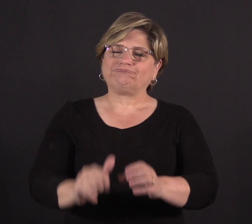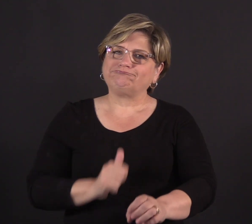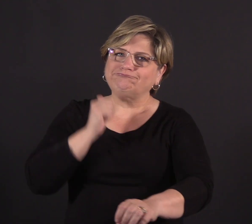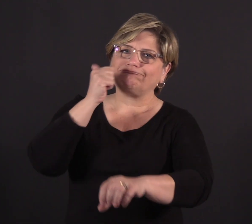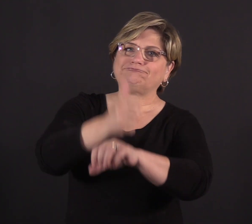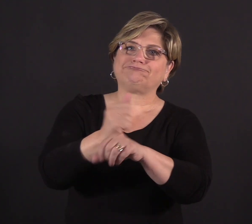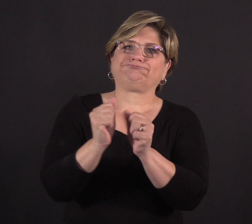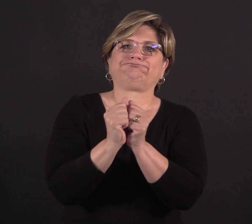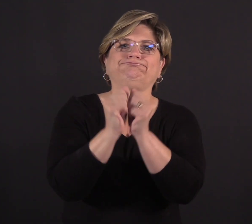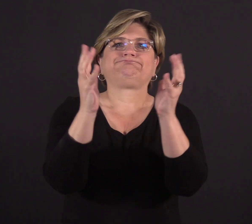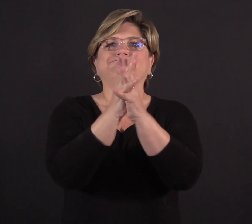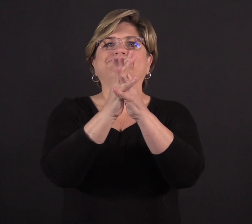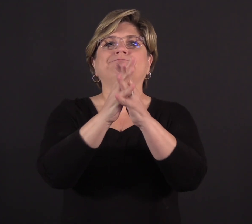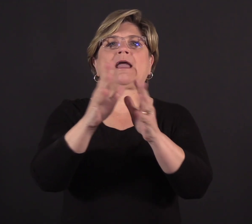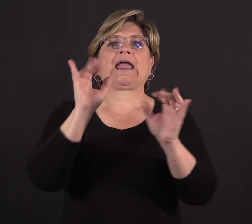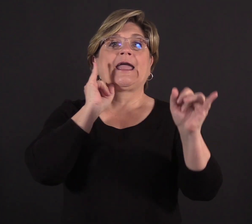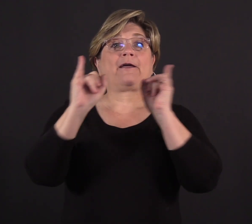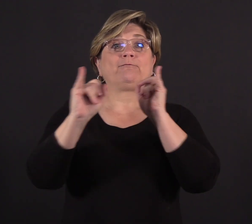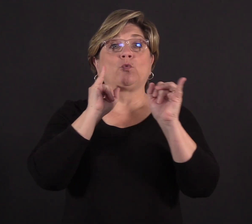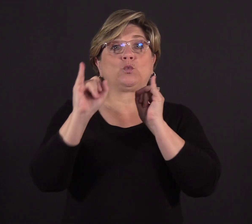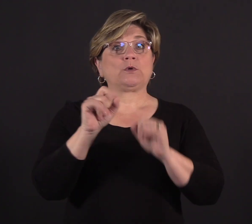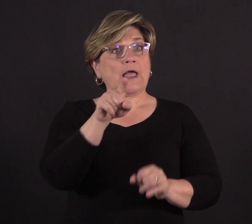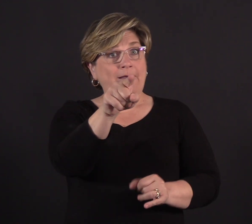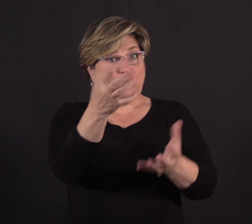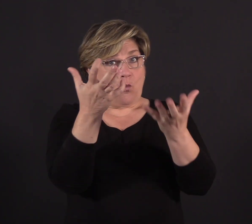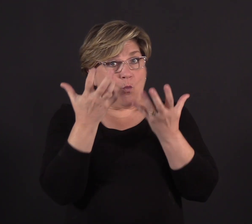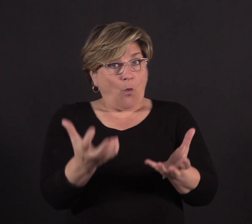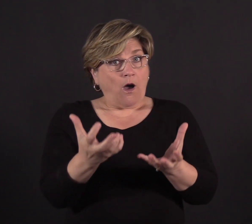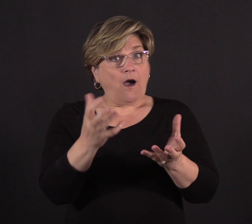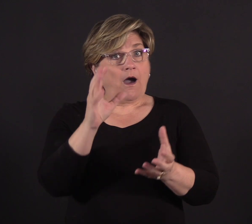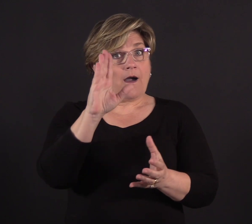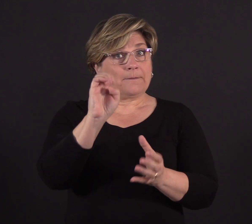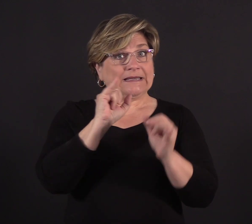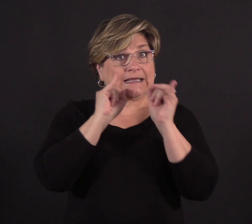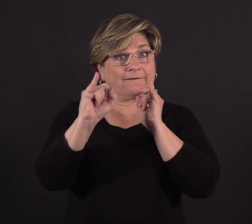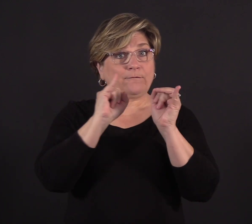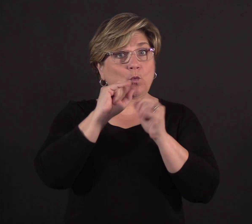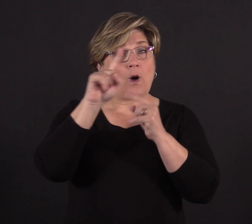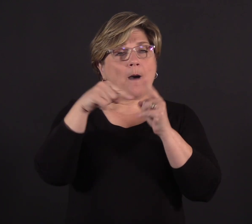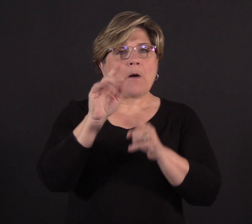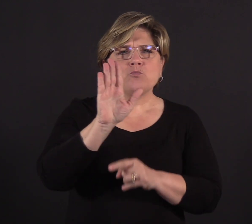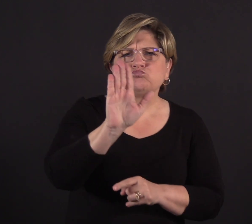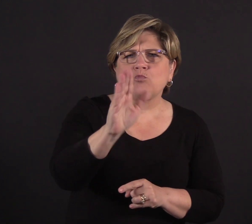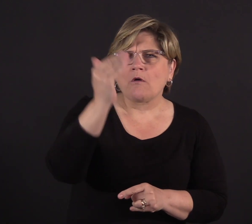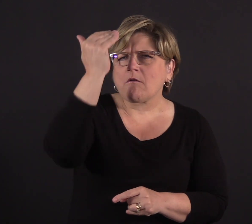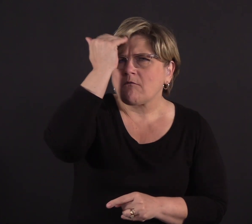will be launching interviews. If you would like to be interviewed about your knowledge